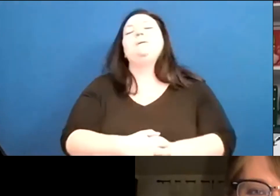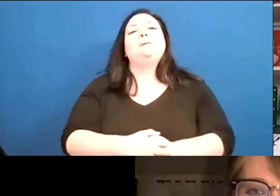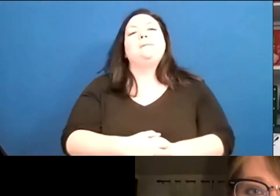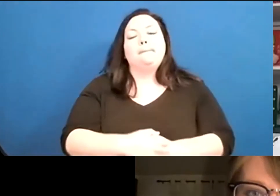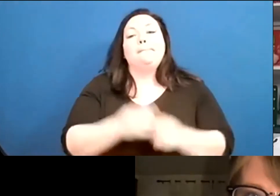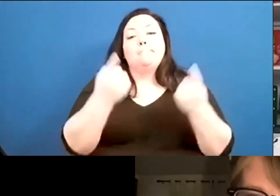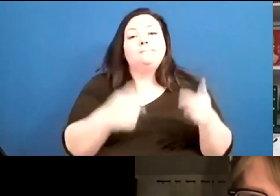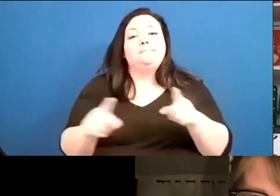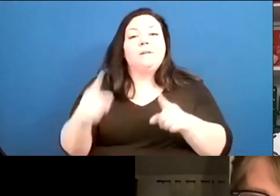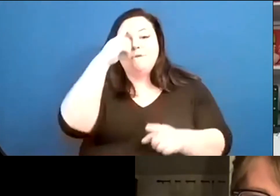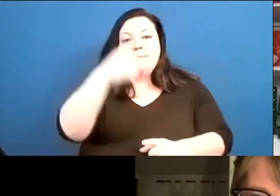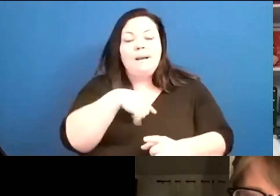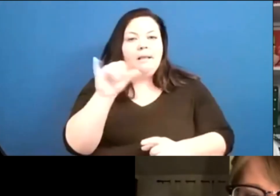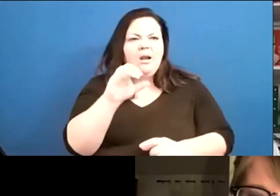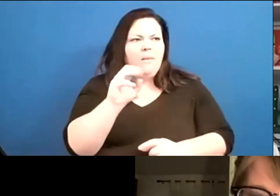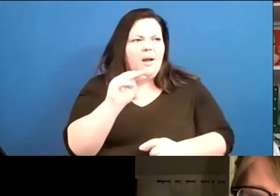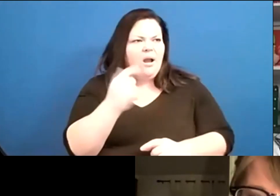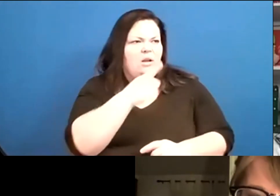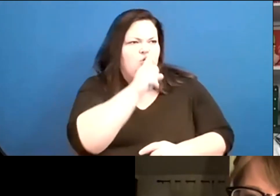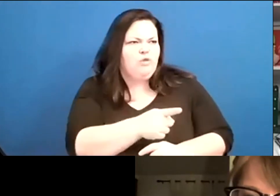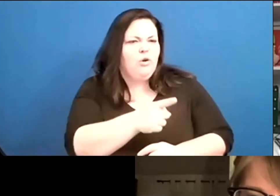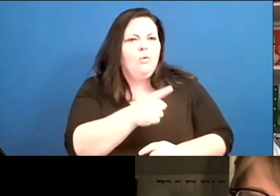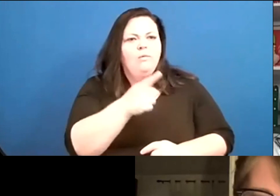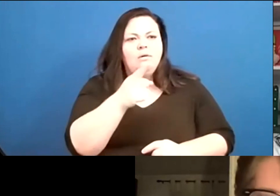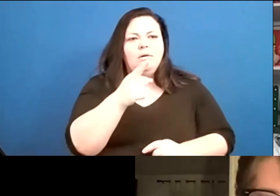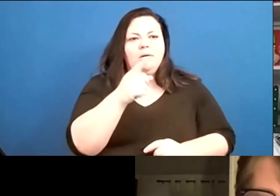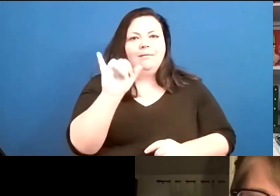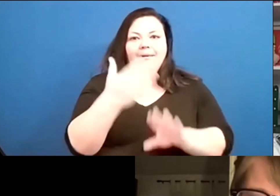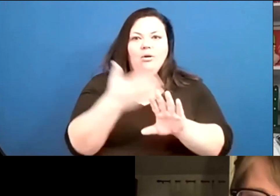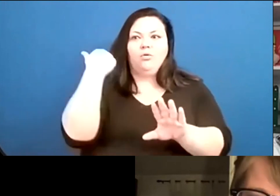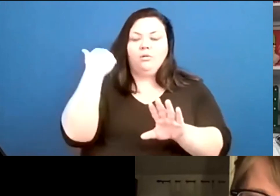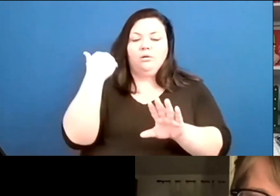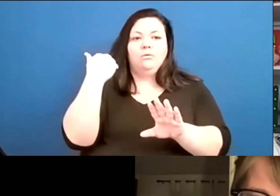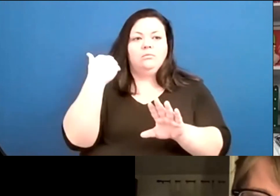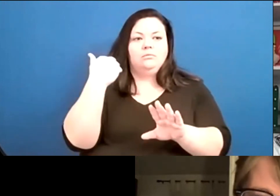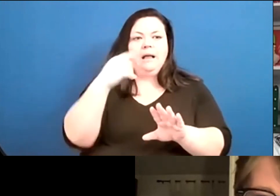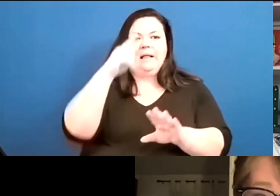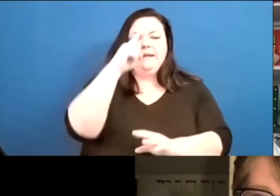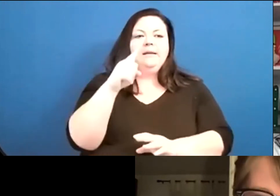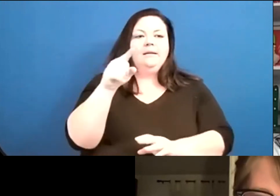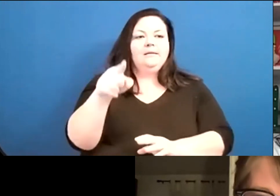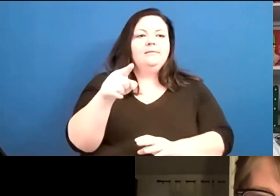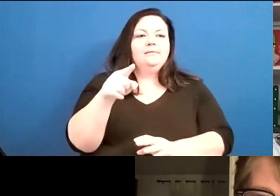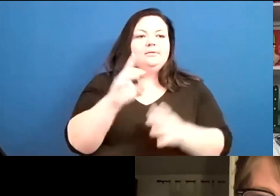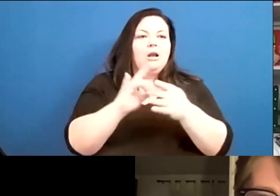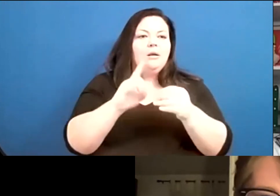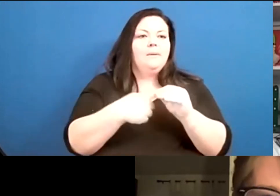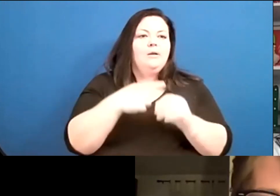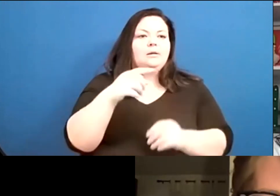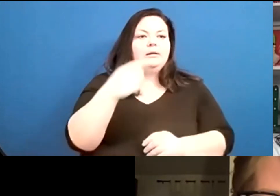like oh my god, is that true? and also I saw earlier, um, I think Dana responded to Emma's poem didn't know about opalization, but what if Emma just